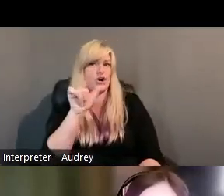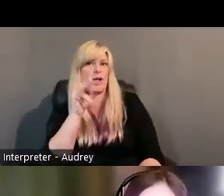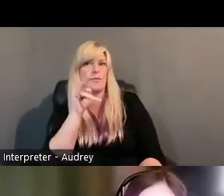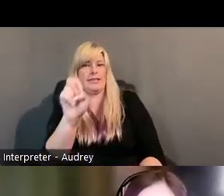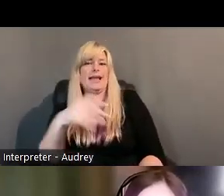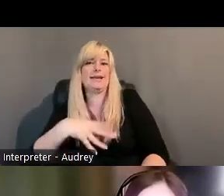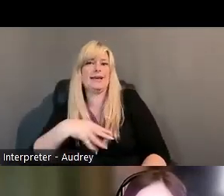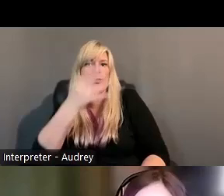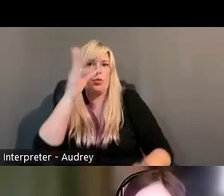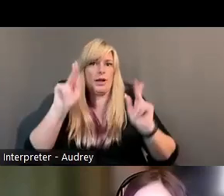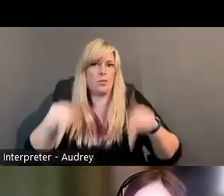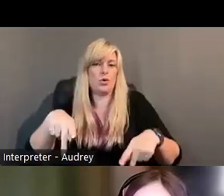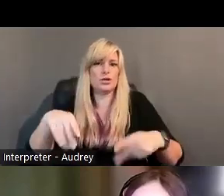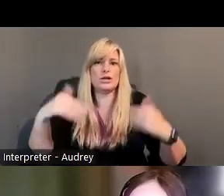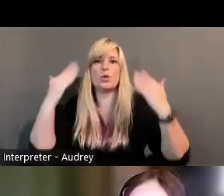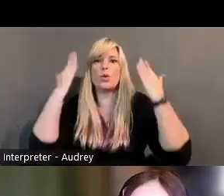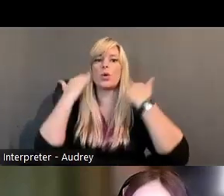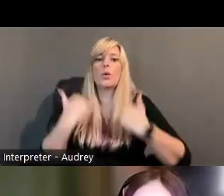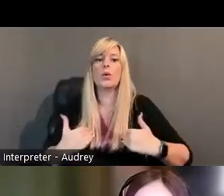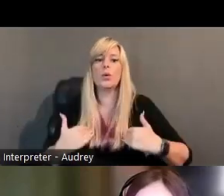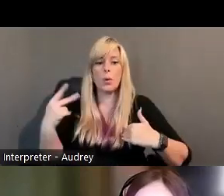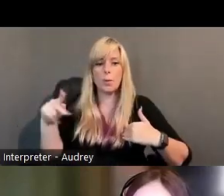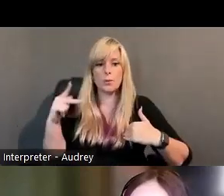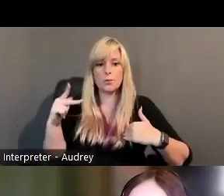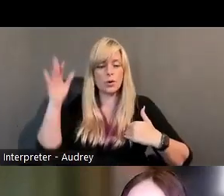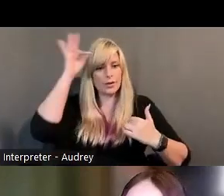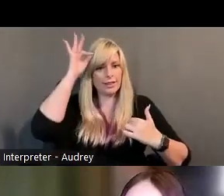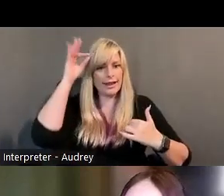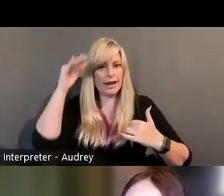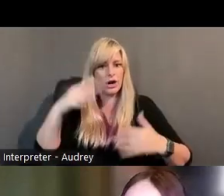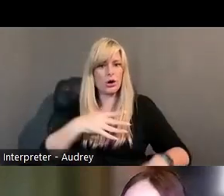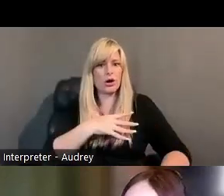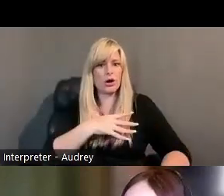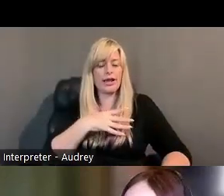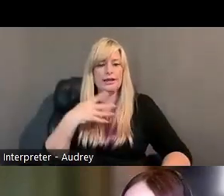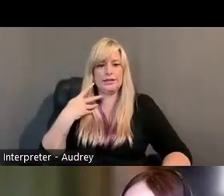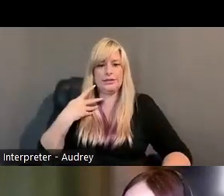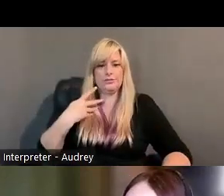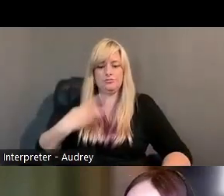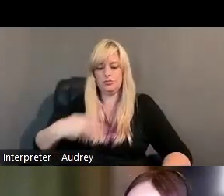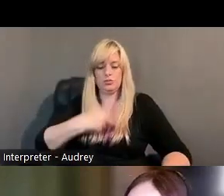person with shoulder length purple hair, and a black striped button up.